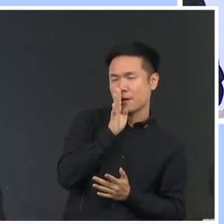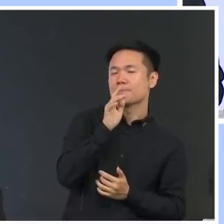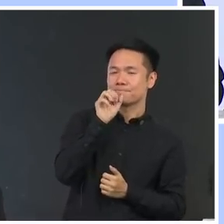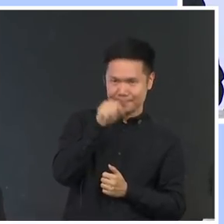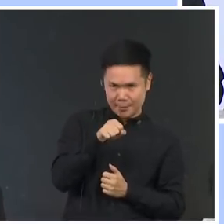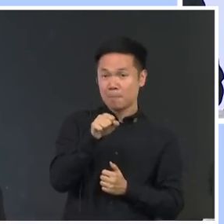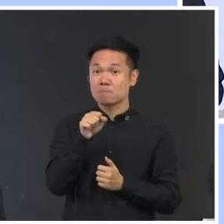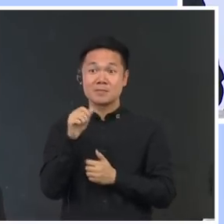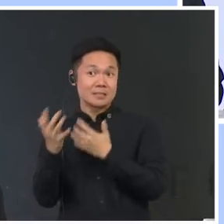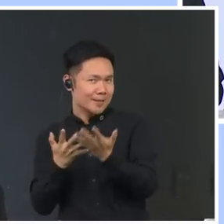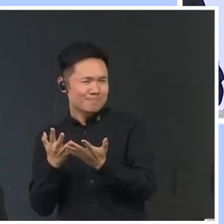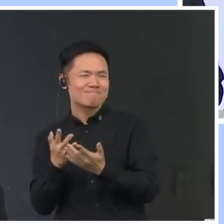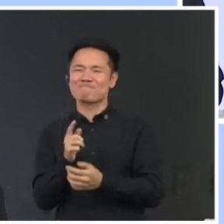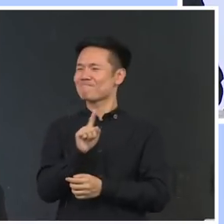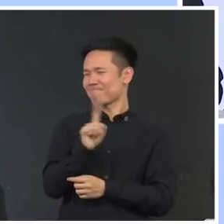that was hosted, and at this conference,